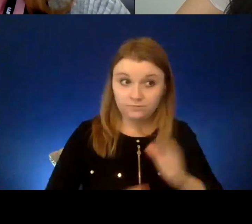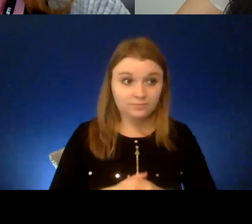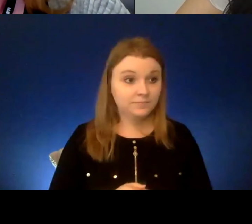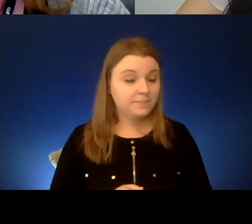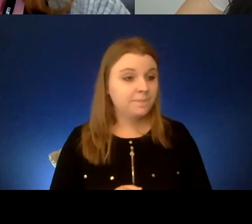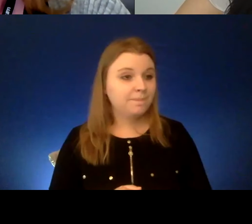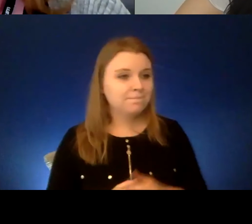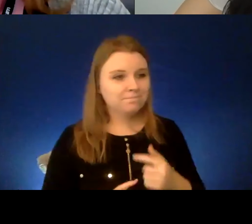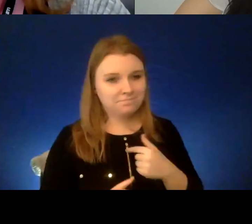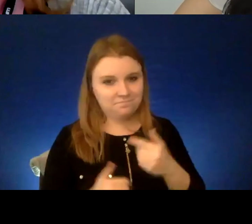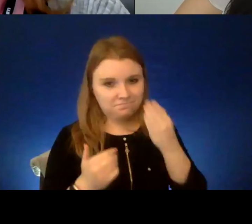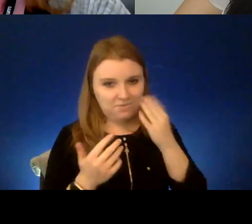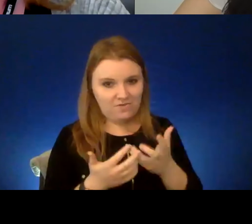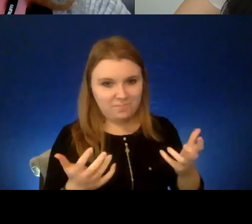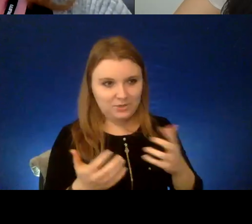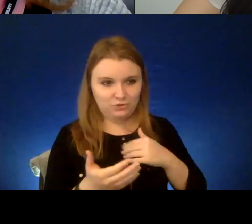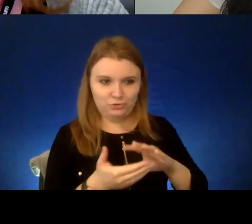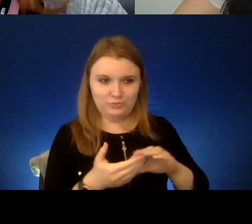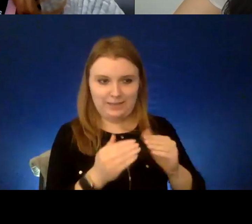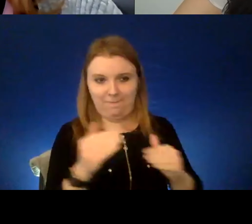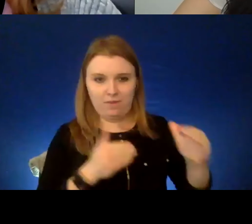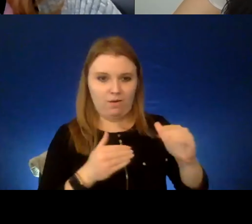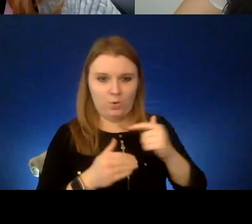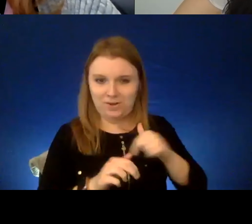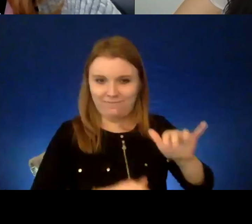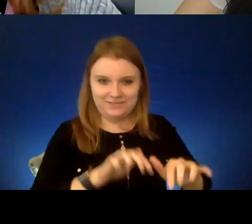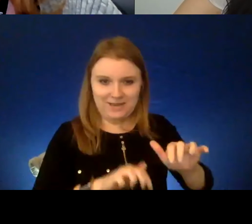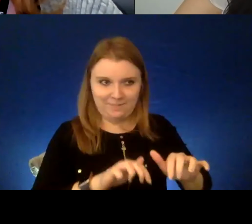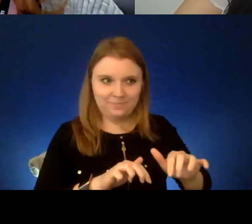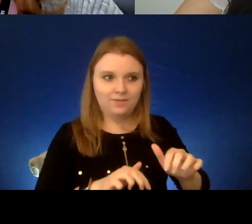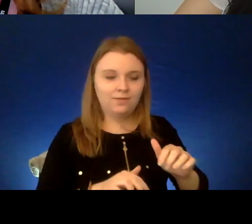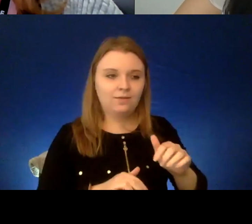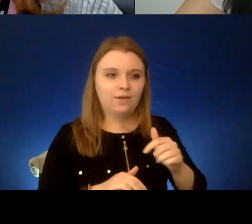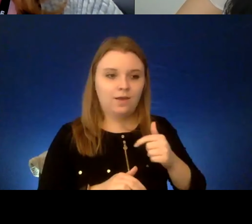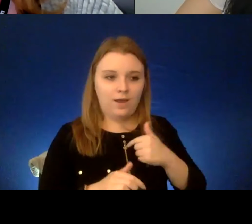[Emily] I don't have much to say beyond what I say in the chat, which is, I had a little tachycardia spell at work